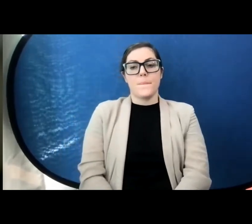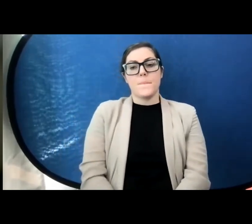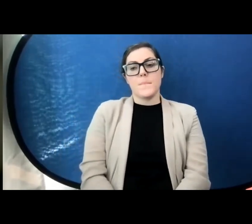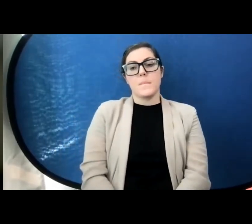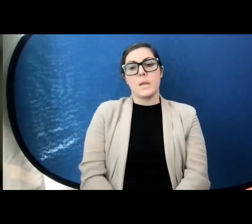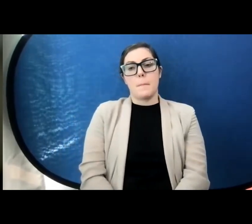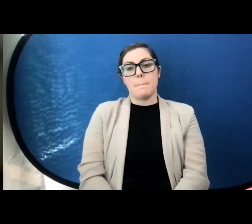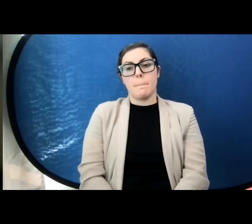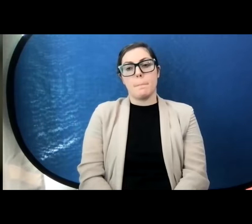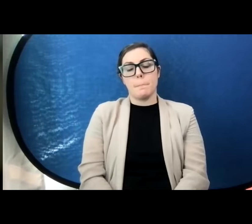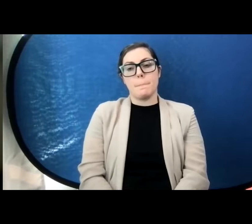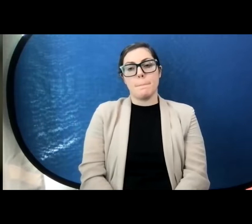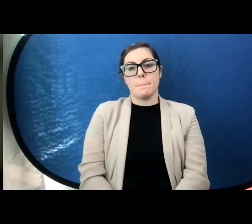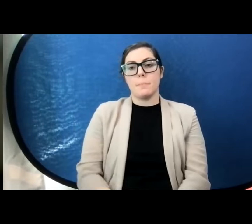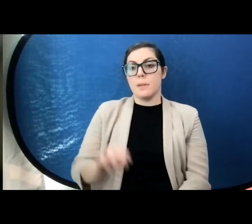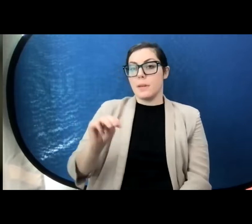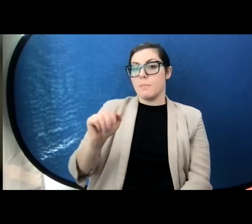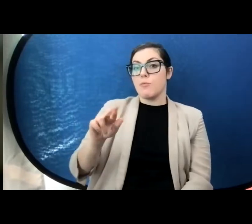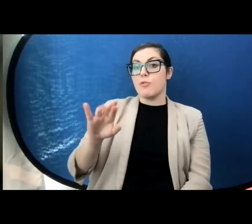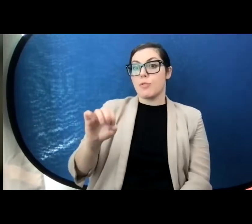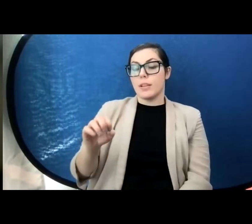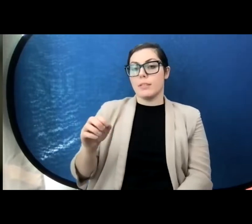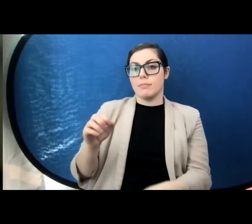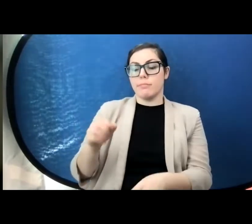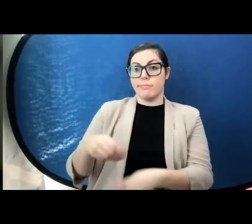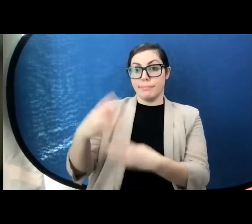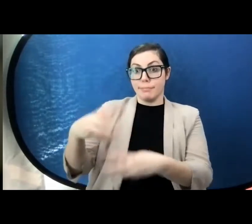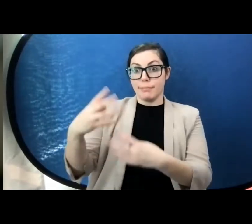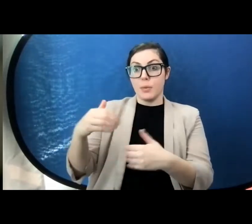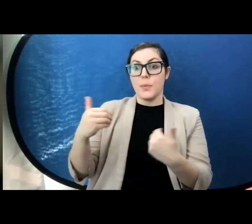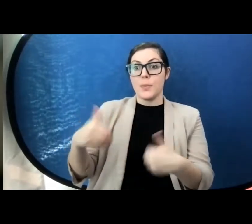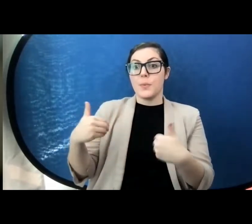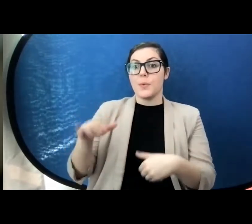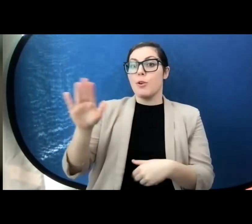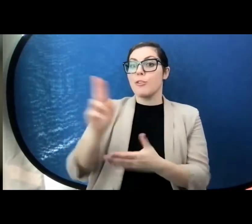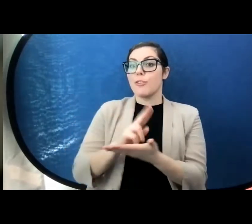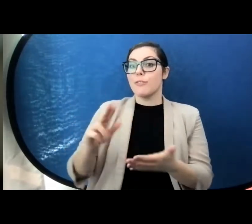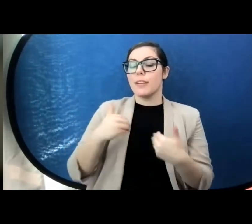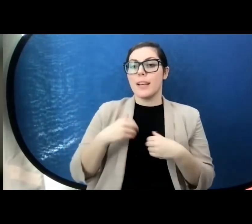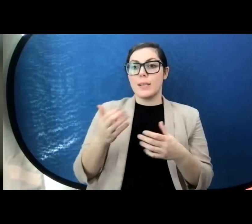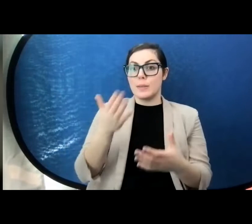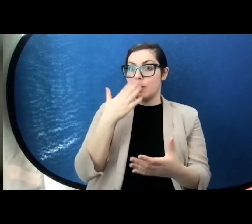Wow, and Marie, her University has a huge collection of resources. That's great.